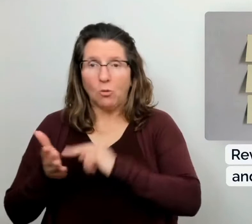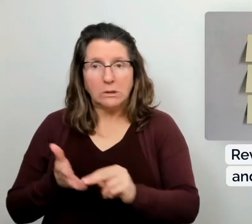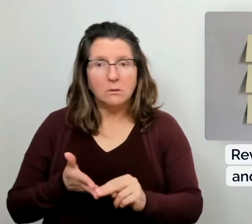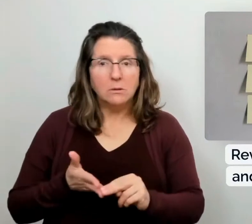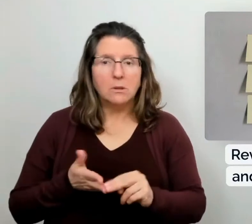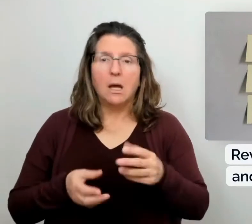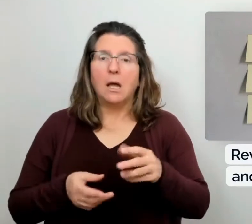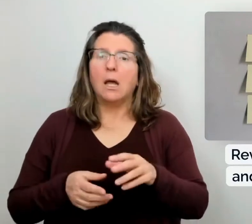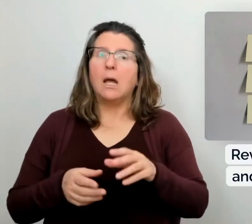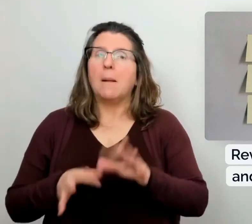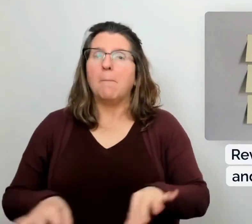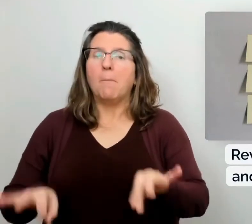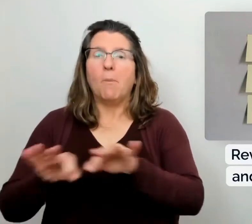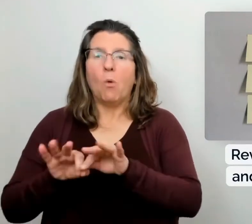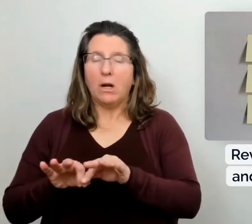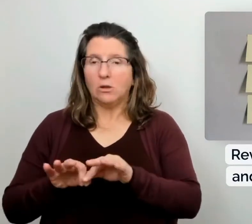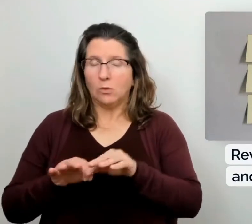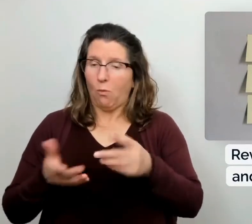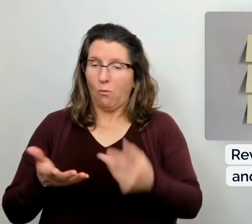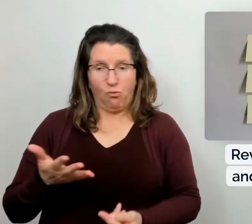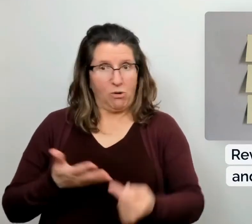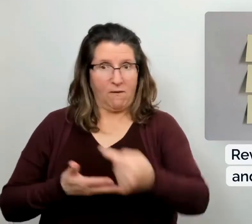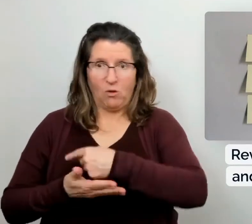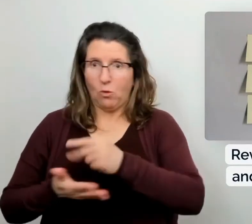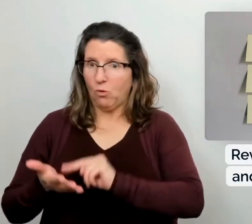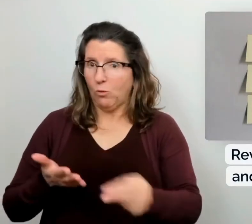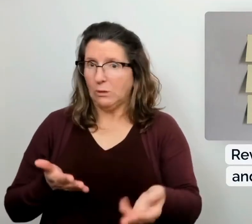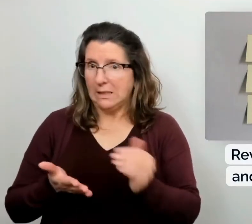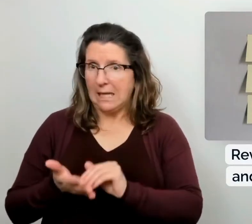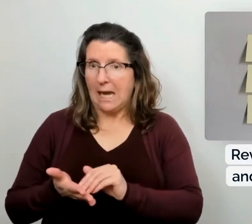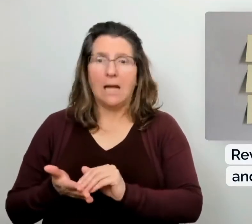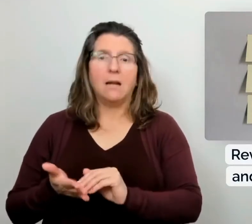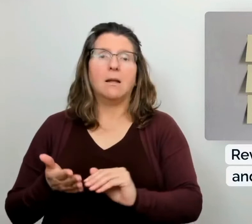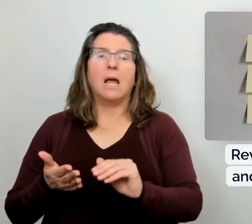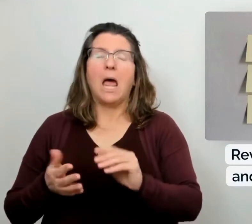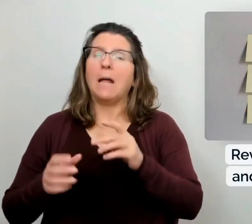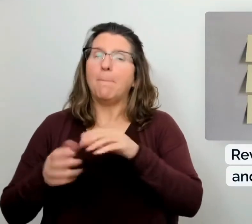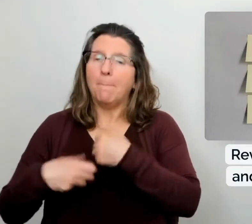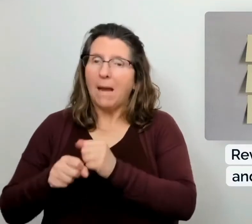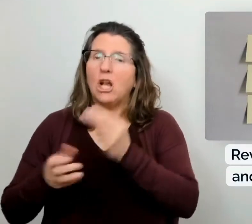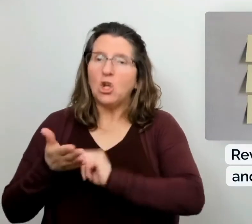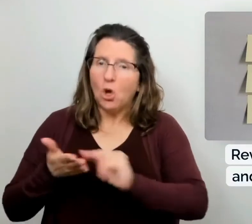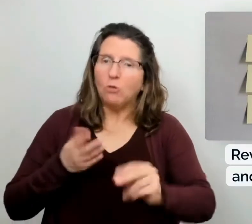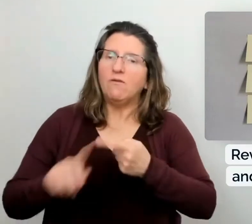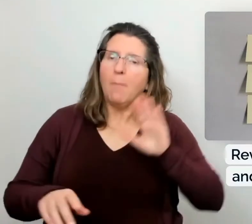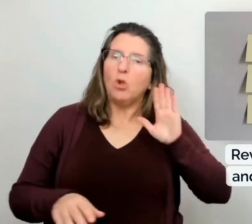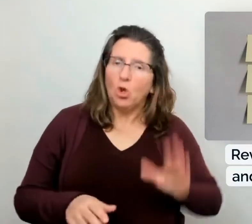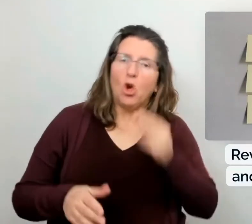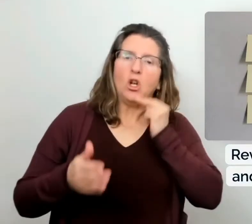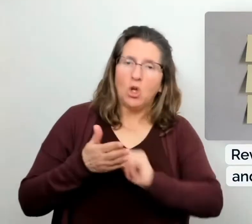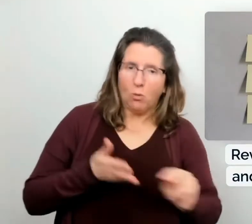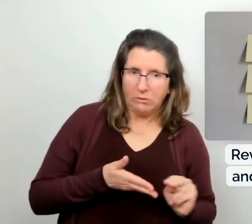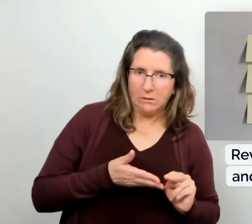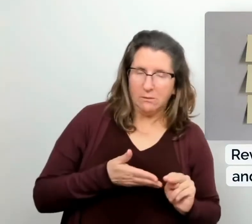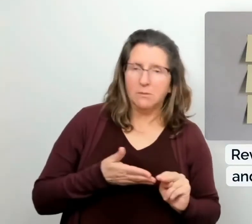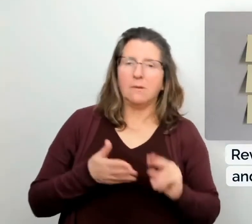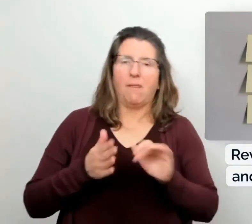Note-taking strategies recommend creating a second set of notes after reviewing the first set of notes.